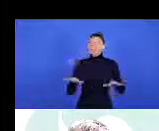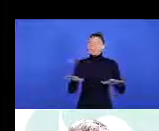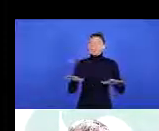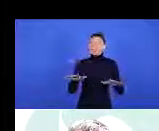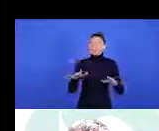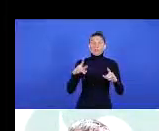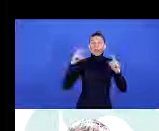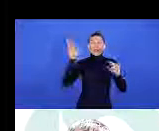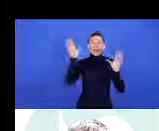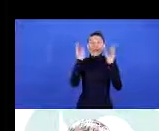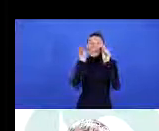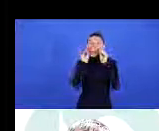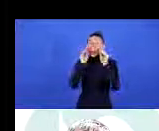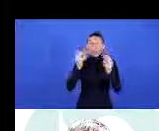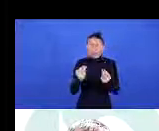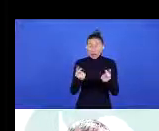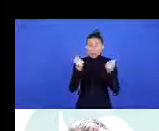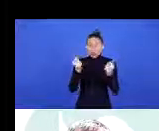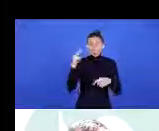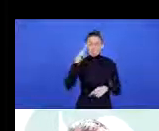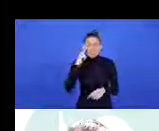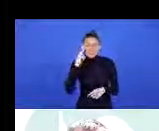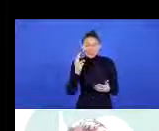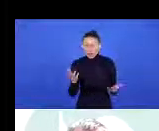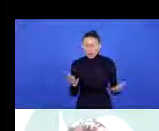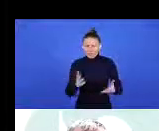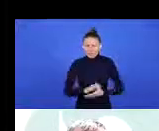Of course, the shock of the deafness